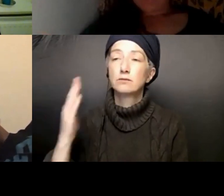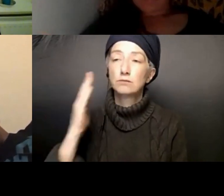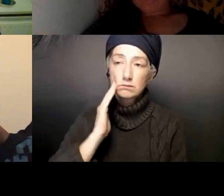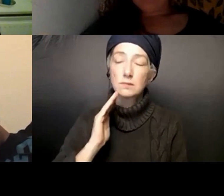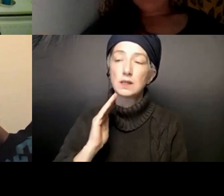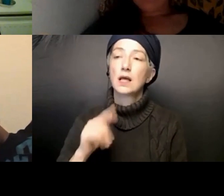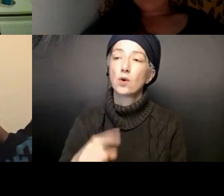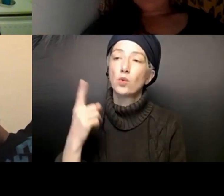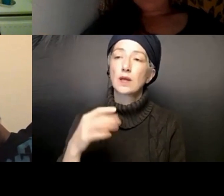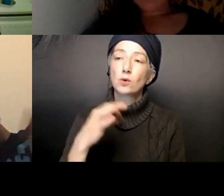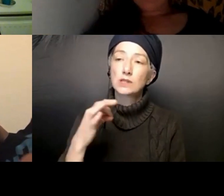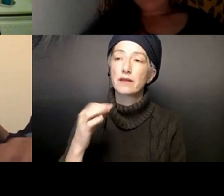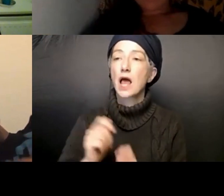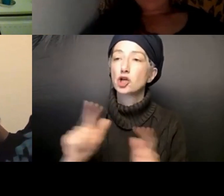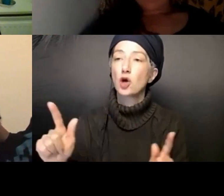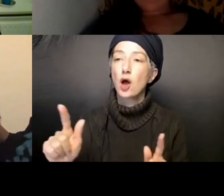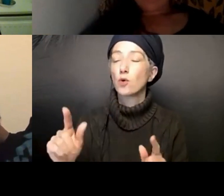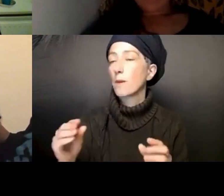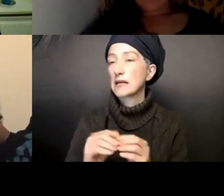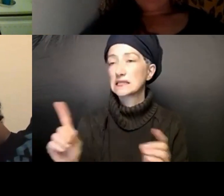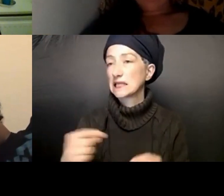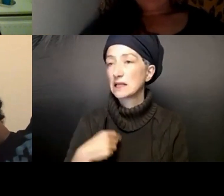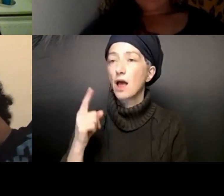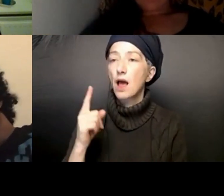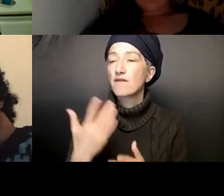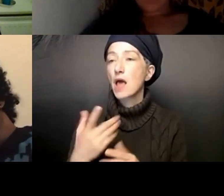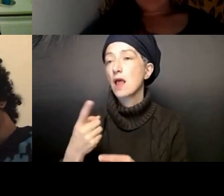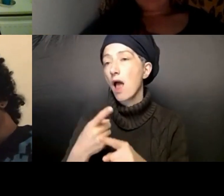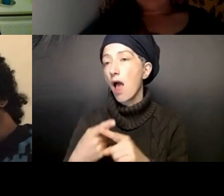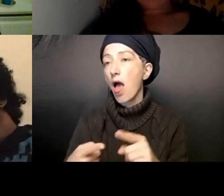and see if we can create something more resonant instead."